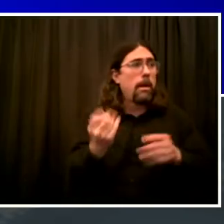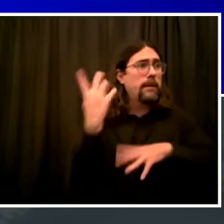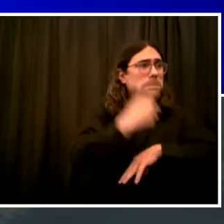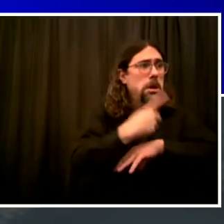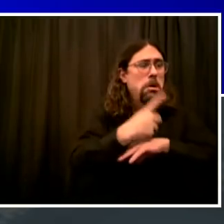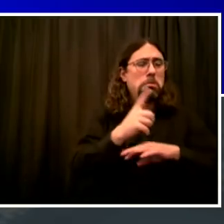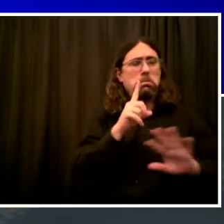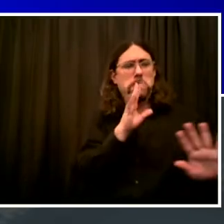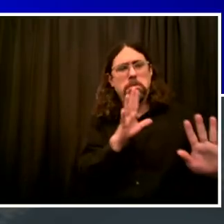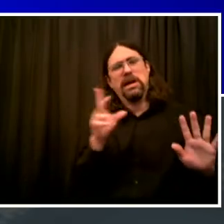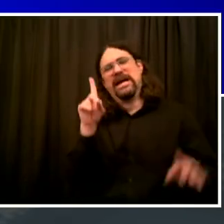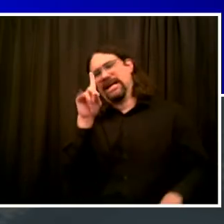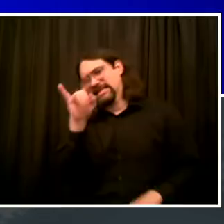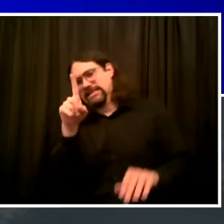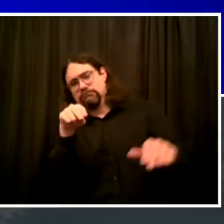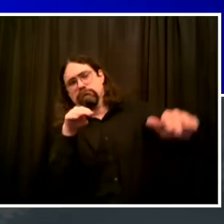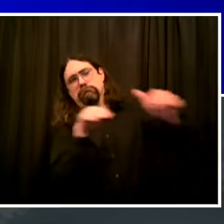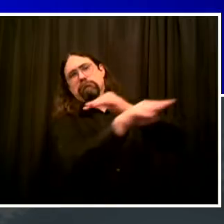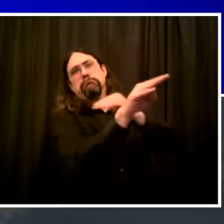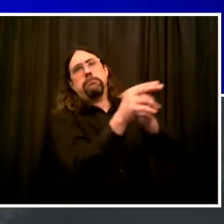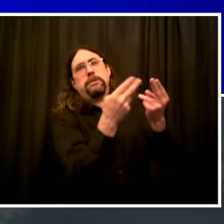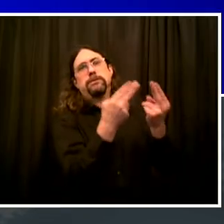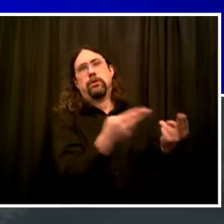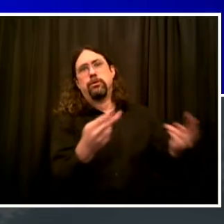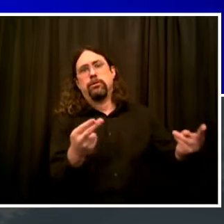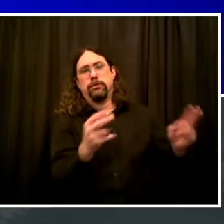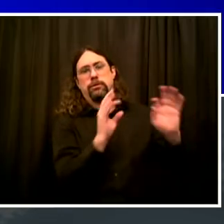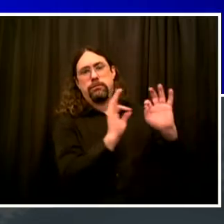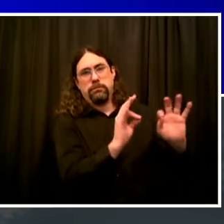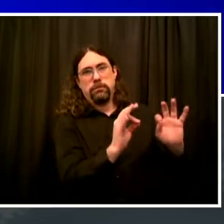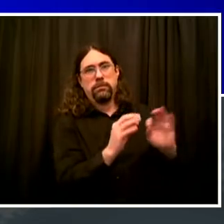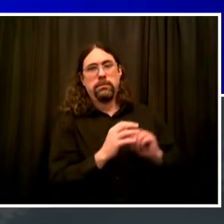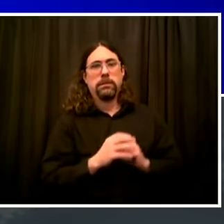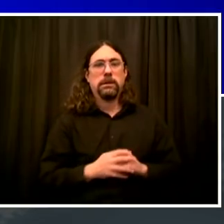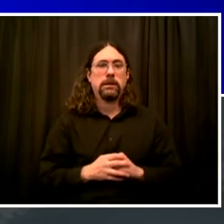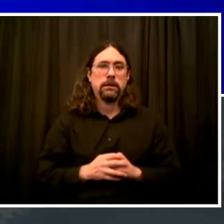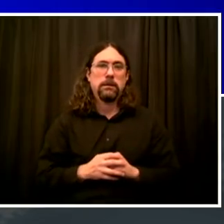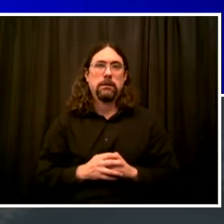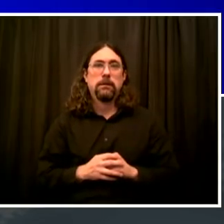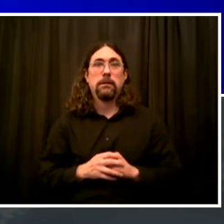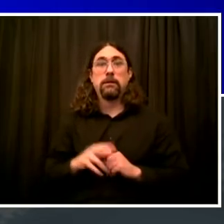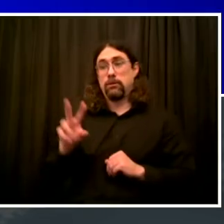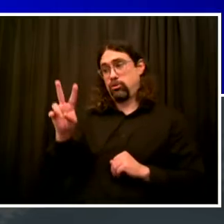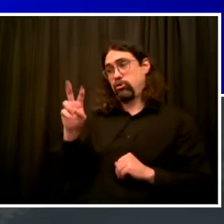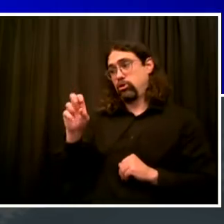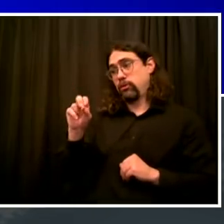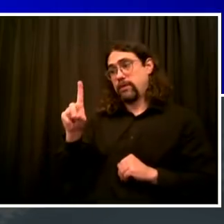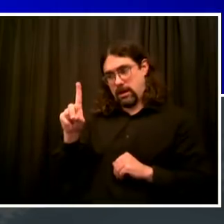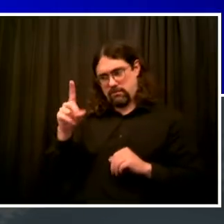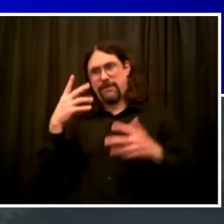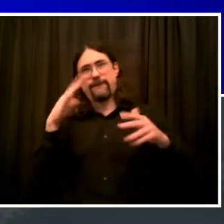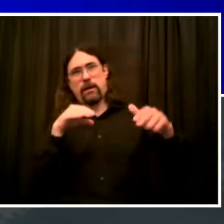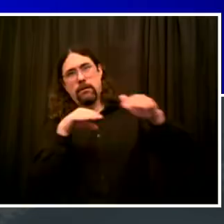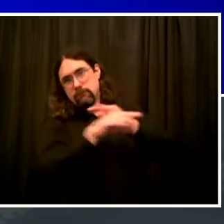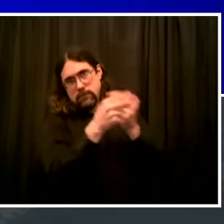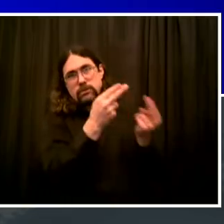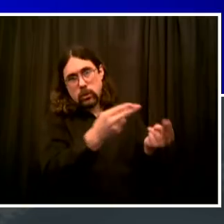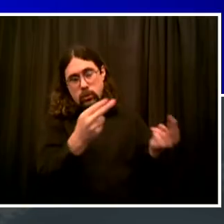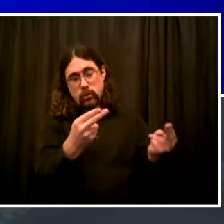PERIOD OF TIME, THAT'S AI BG DEAL BECASUE IT'S THE FIRST STEP TOWARDS CHANGE. THE NUMBER WE